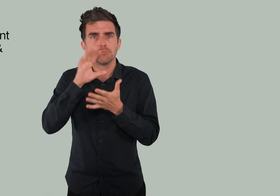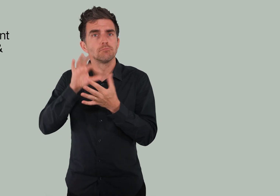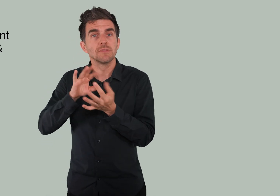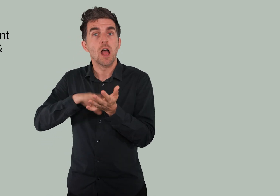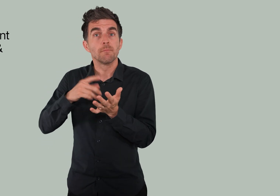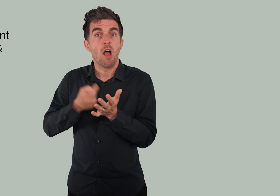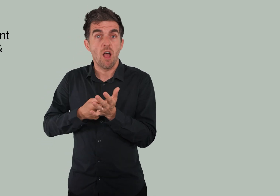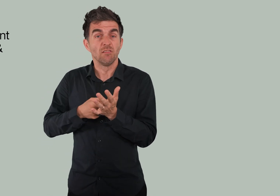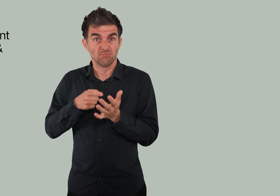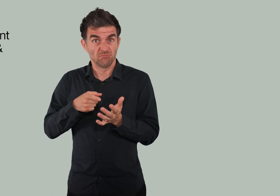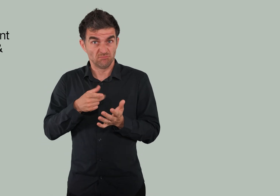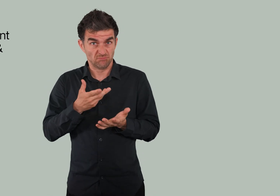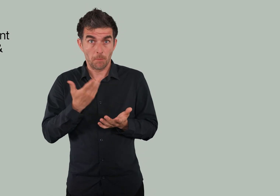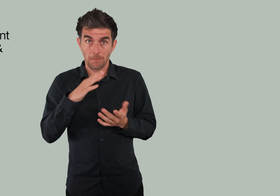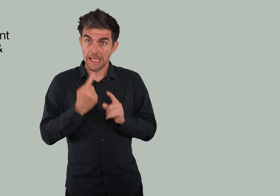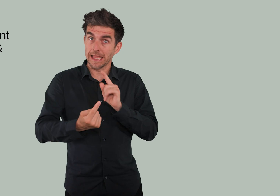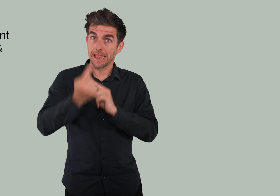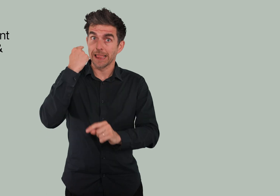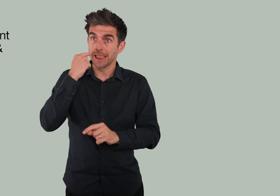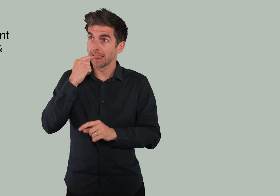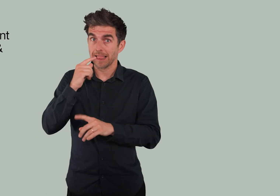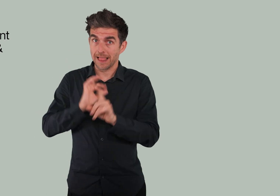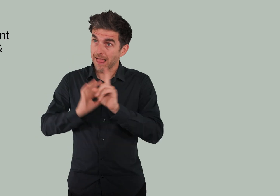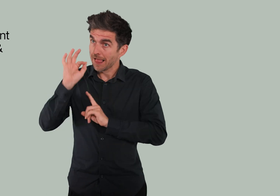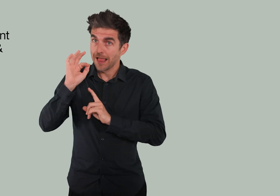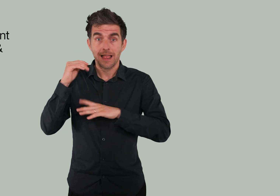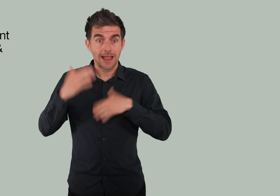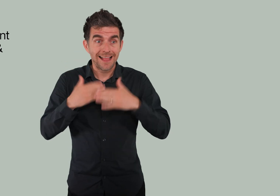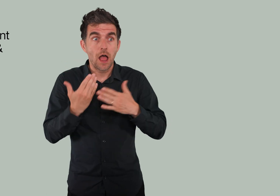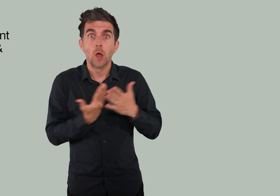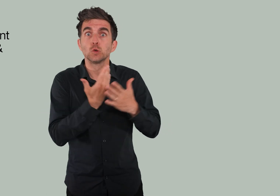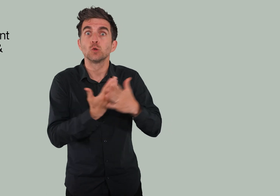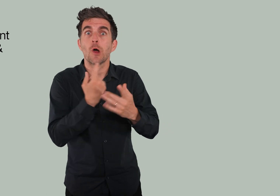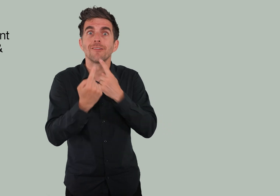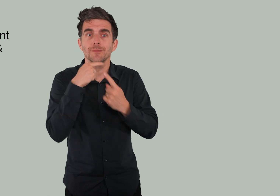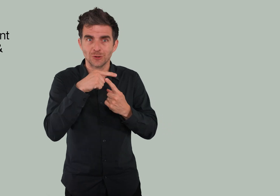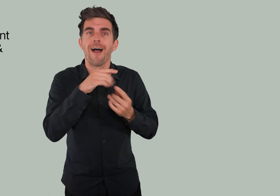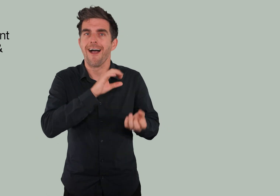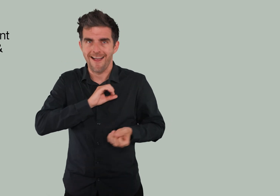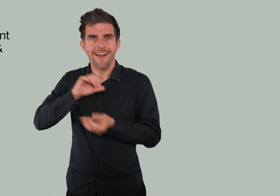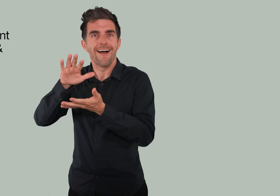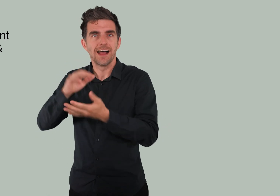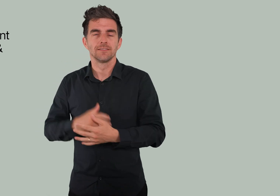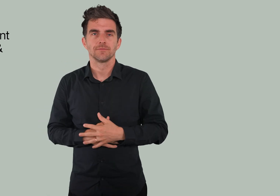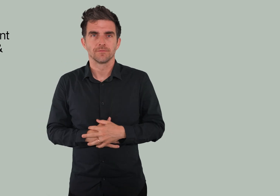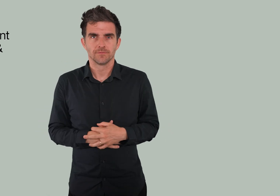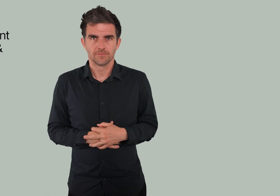at MR stage is acquiring new information since an original application.